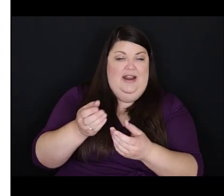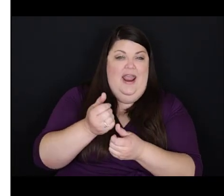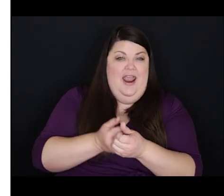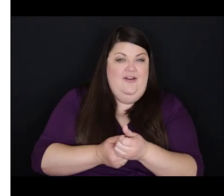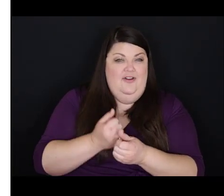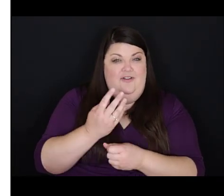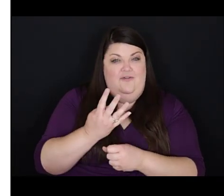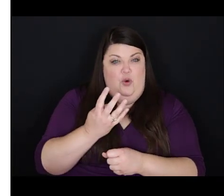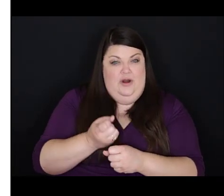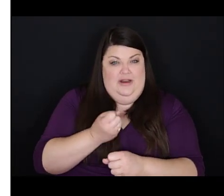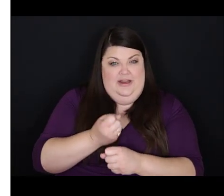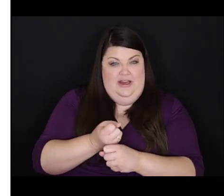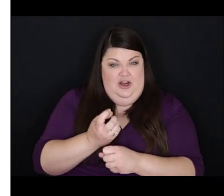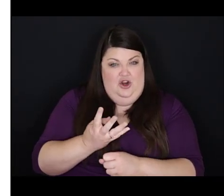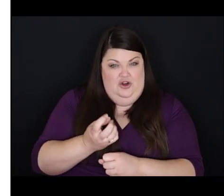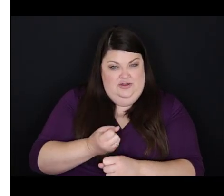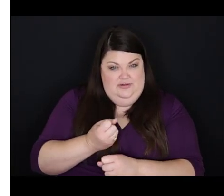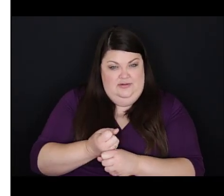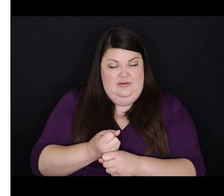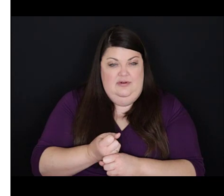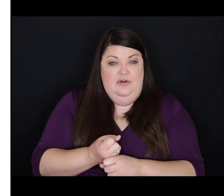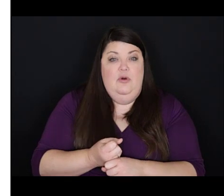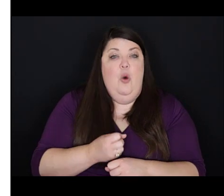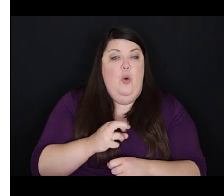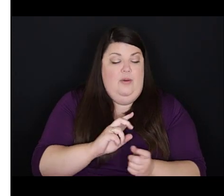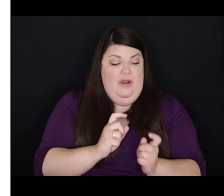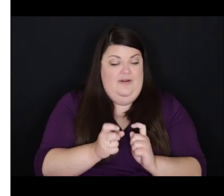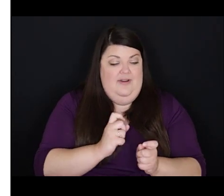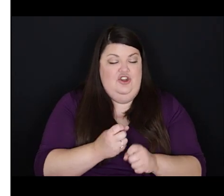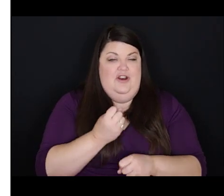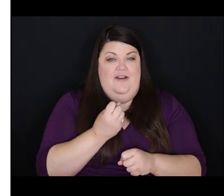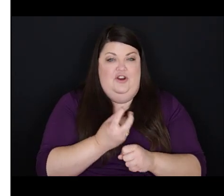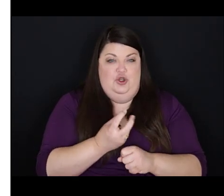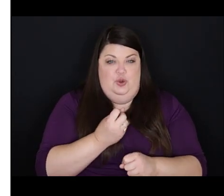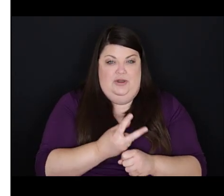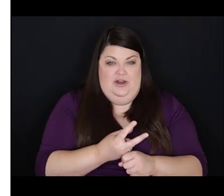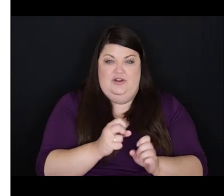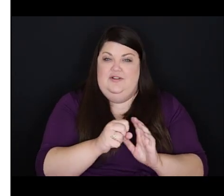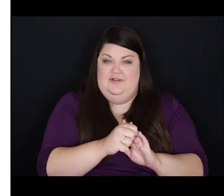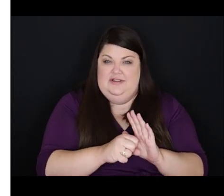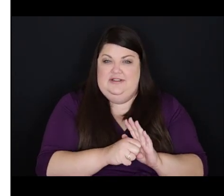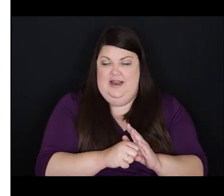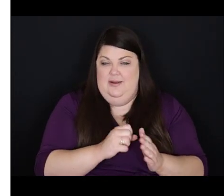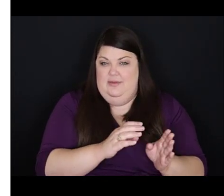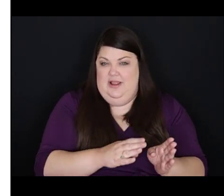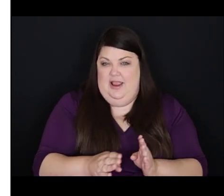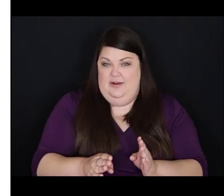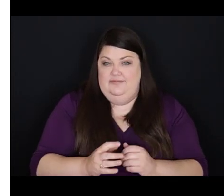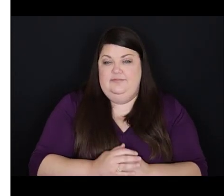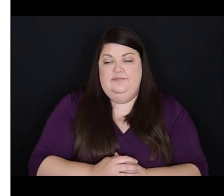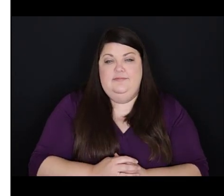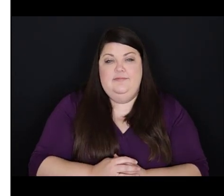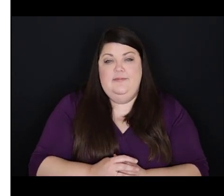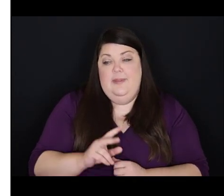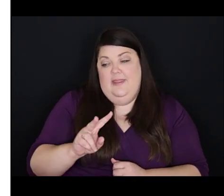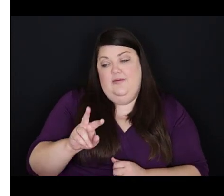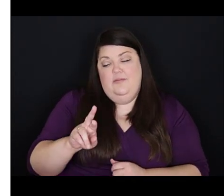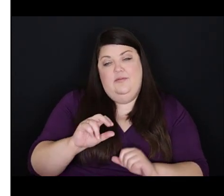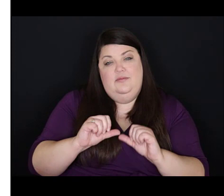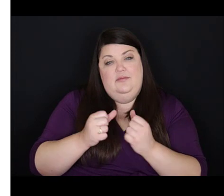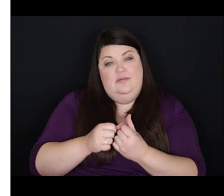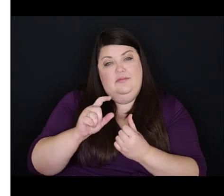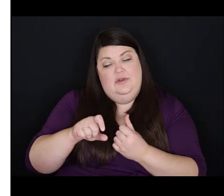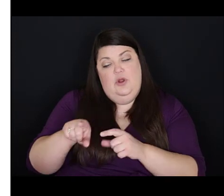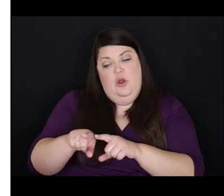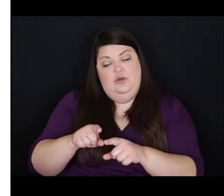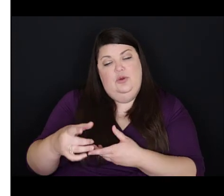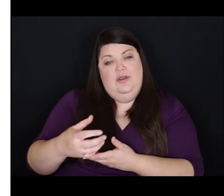(every two years) of the State Plan. VR agencies must also gather and analyze this data on an